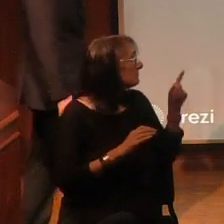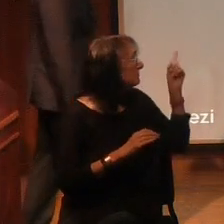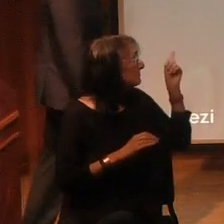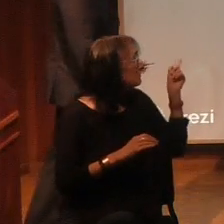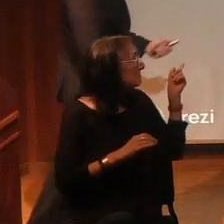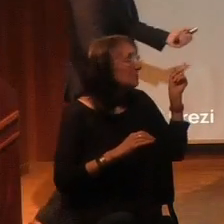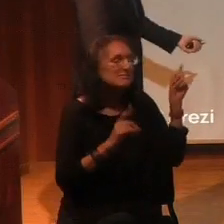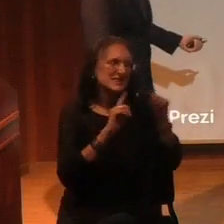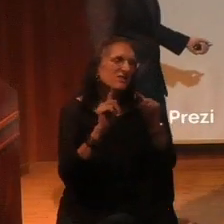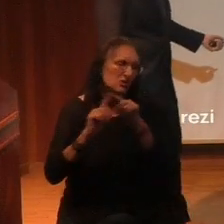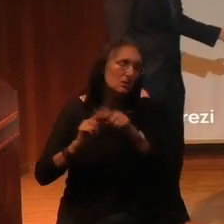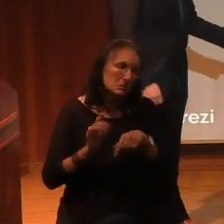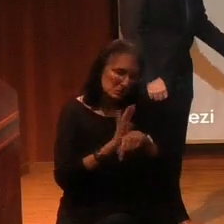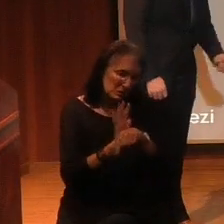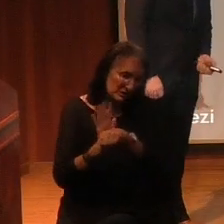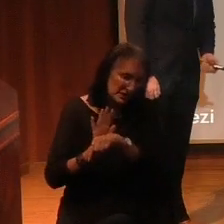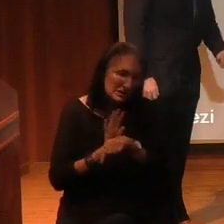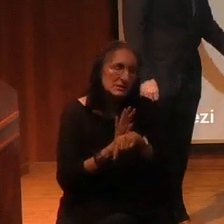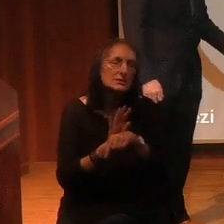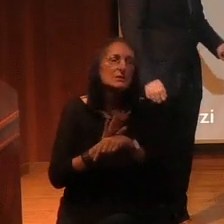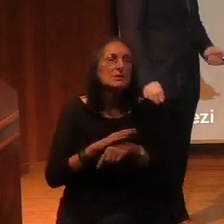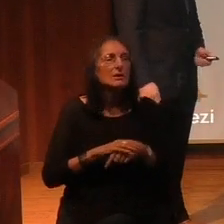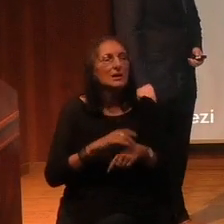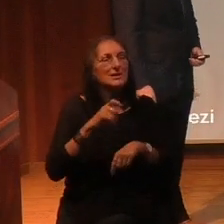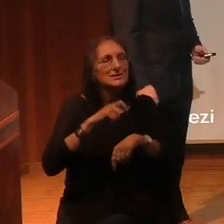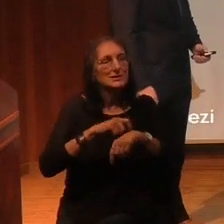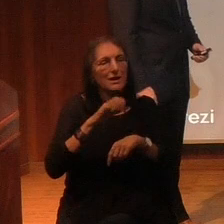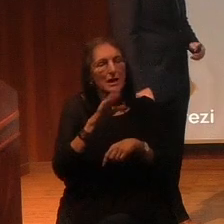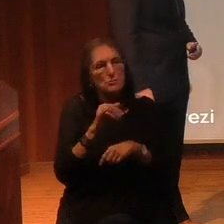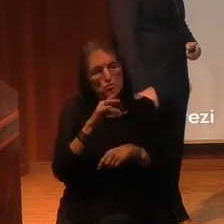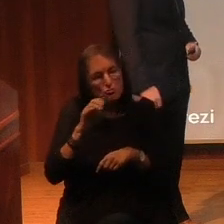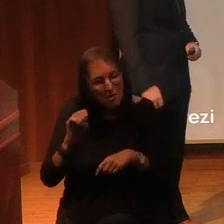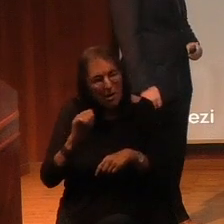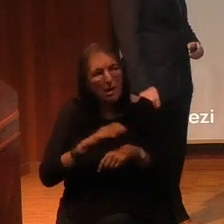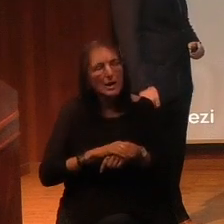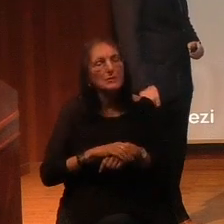Timecrimes, which is a Spanish film from 2007, is a really famous example of this.